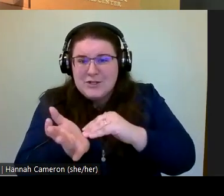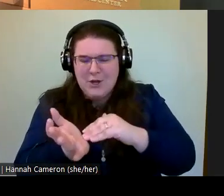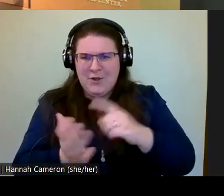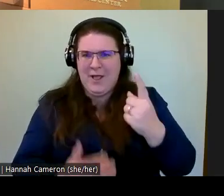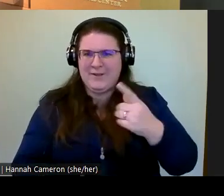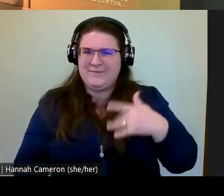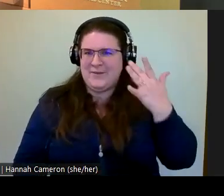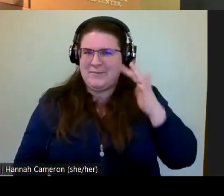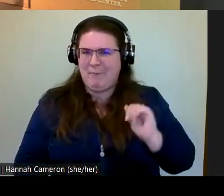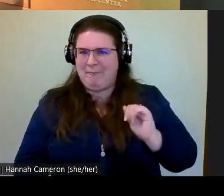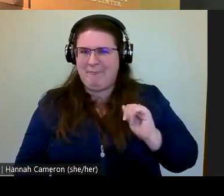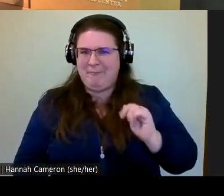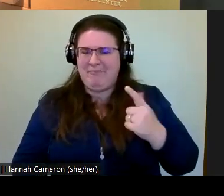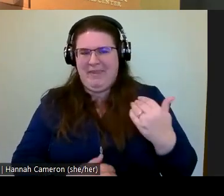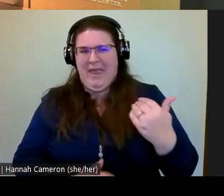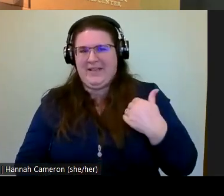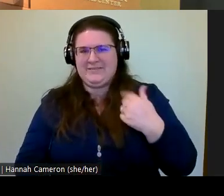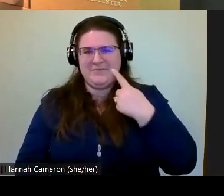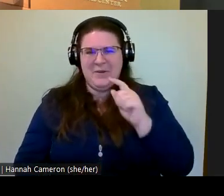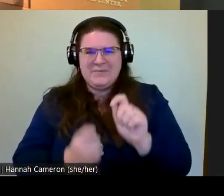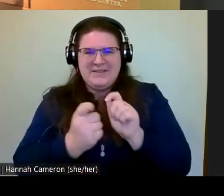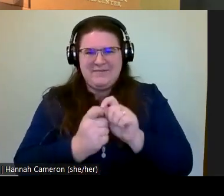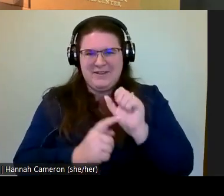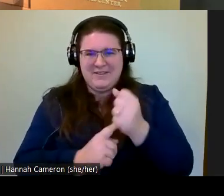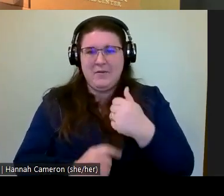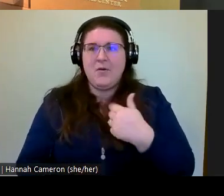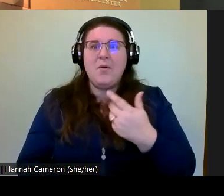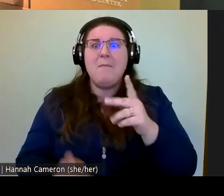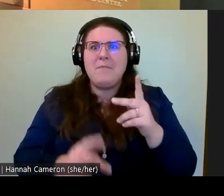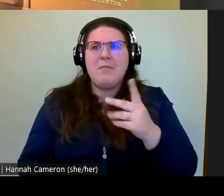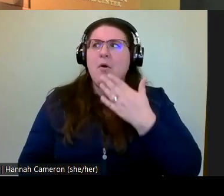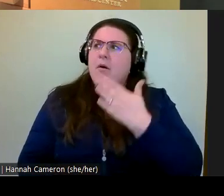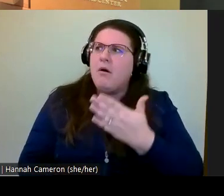talking to somebody and you're giving them advice they say thank you uh you know your patients don't